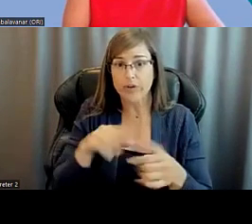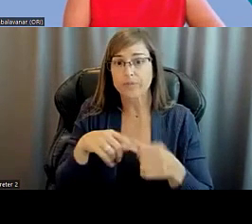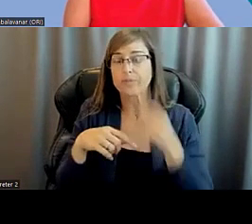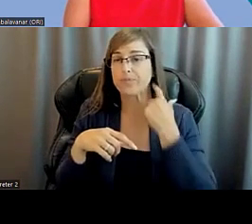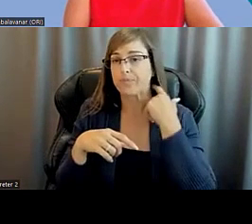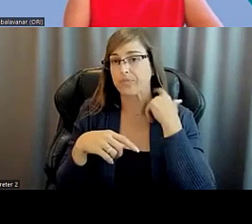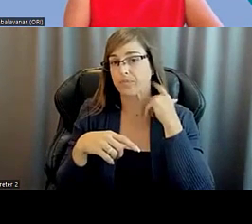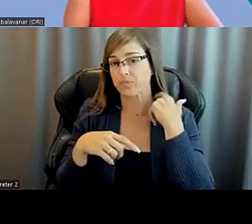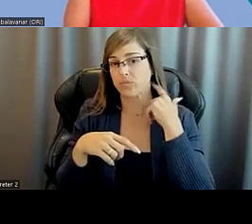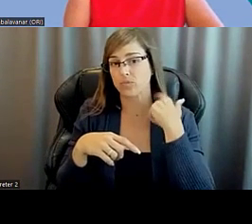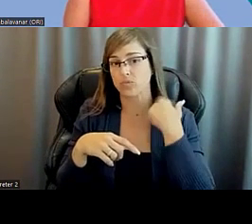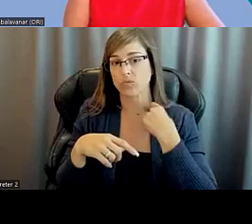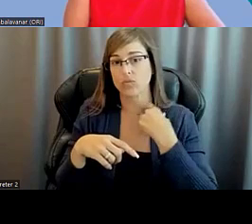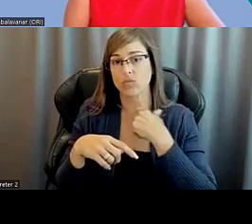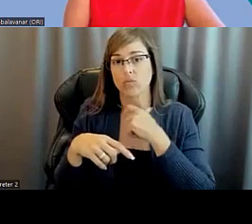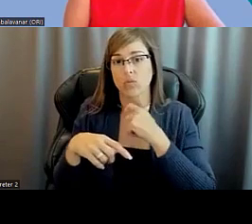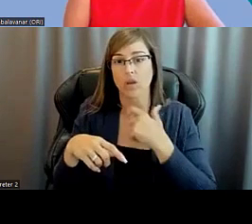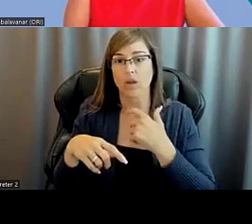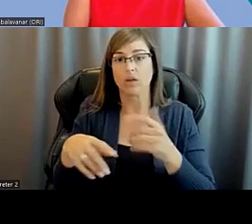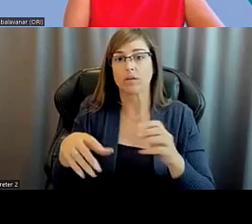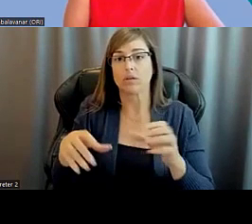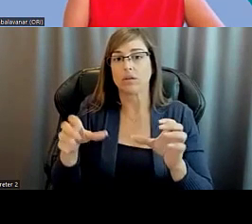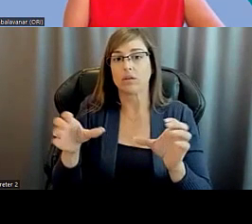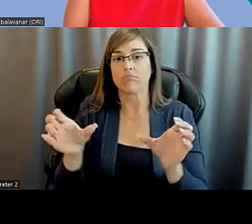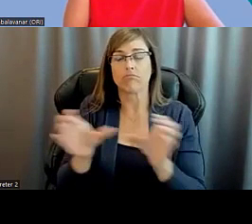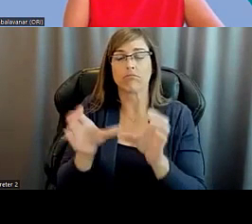special certifications, suspend or terminate funding,